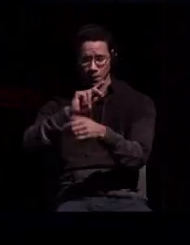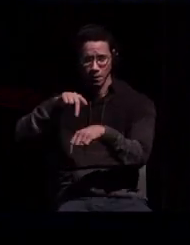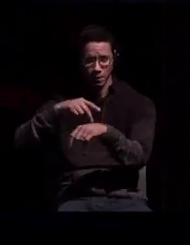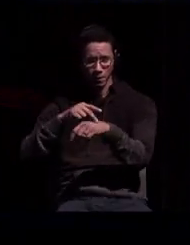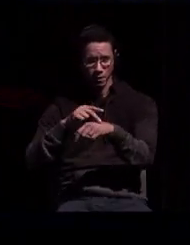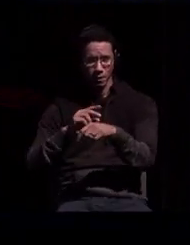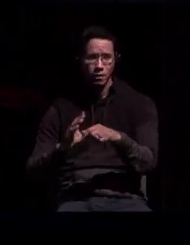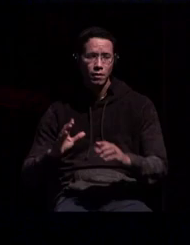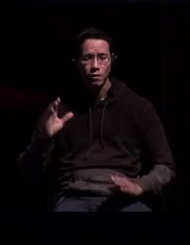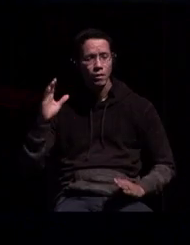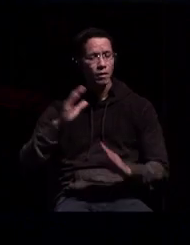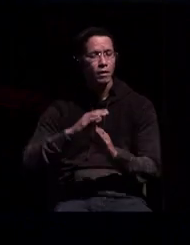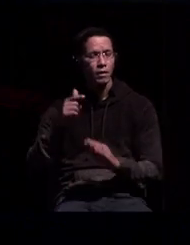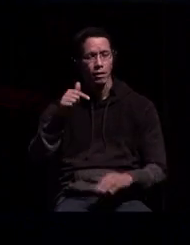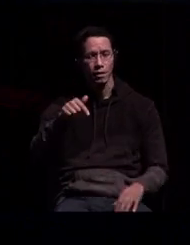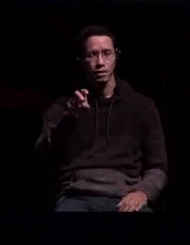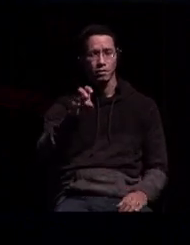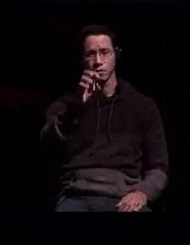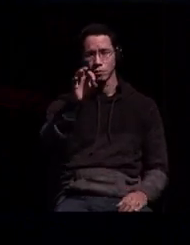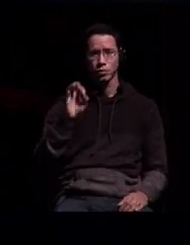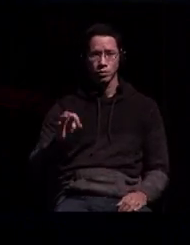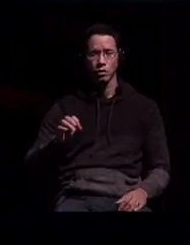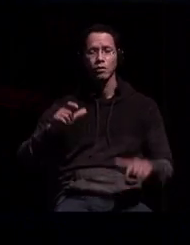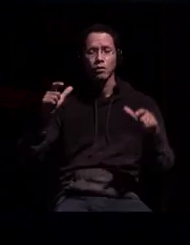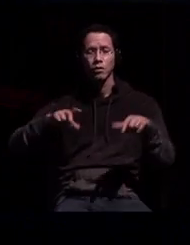as in Lithuania. In Spain,